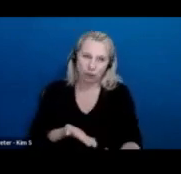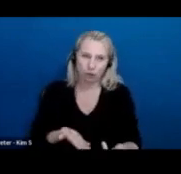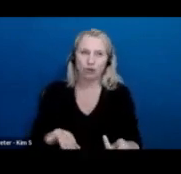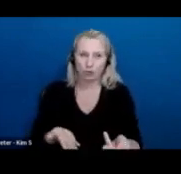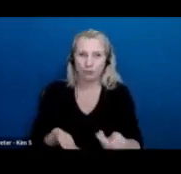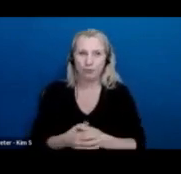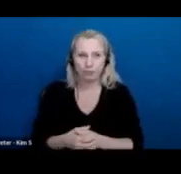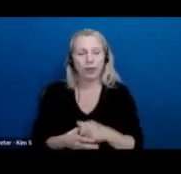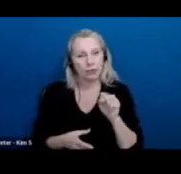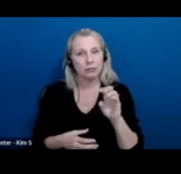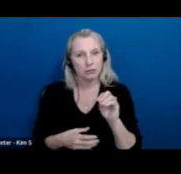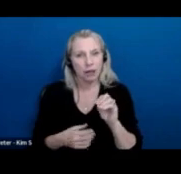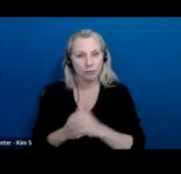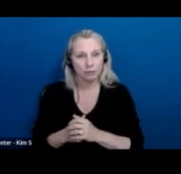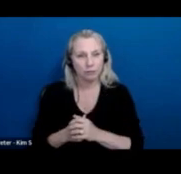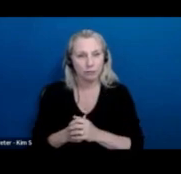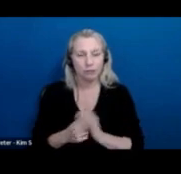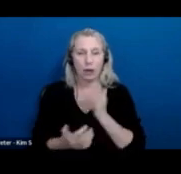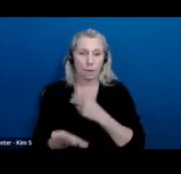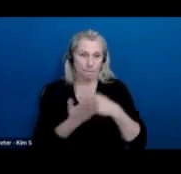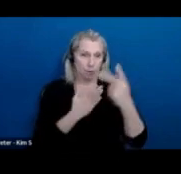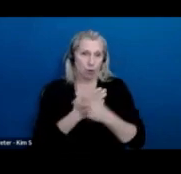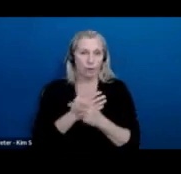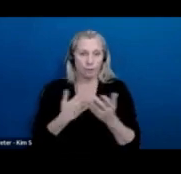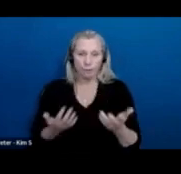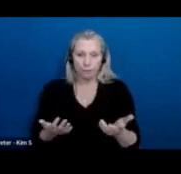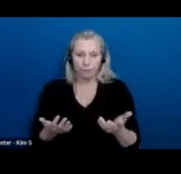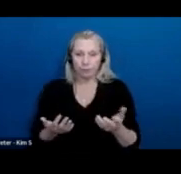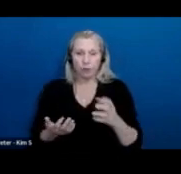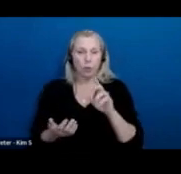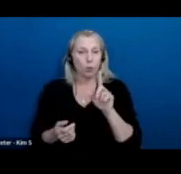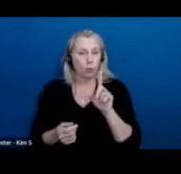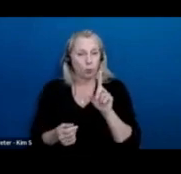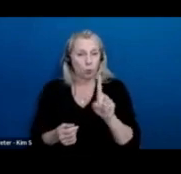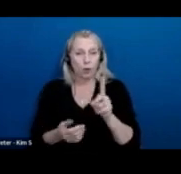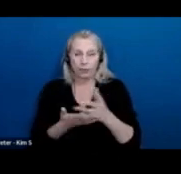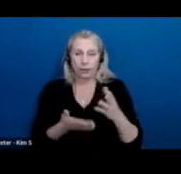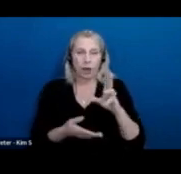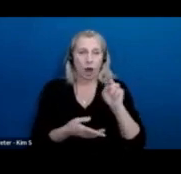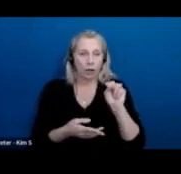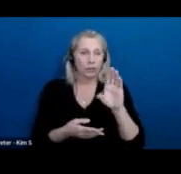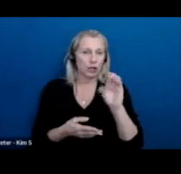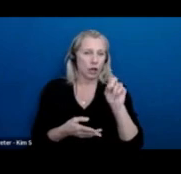So, in wraparound, one of the principles of unconditional care says that we'll be there no